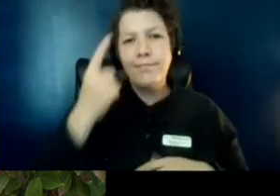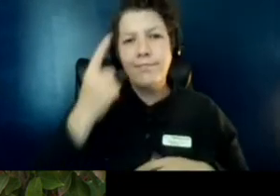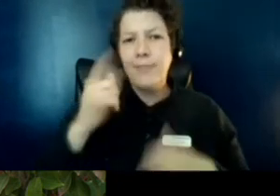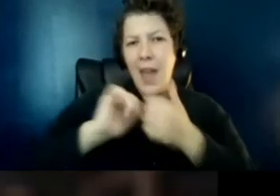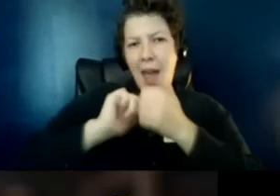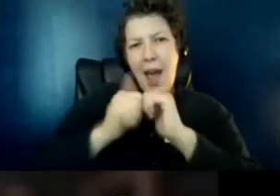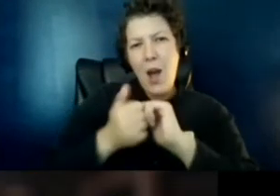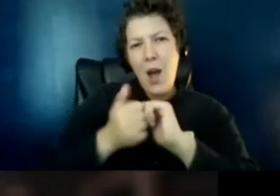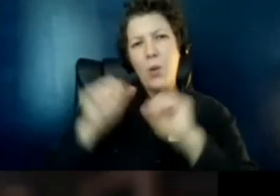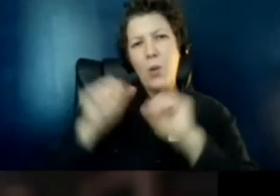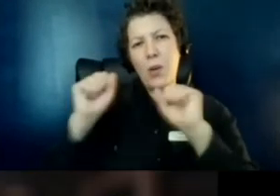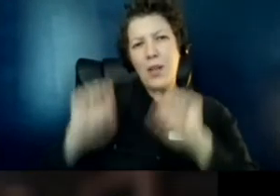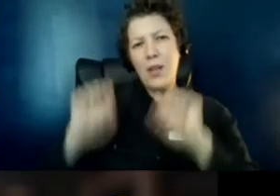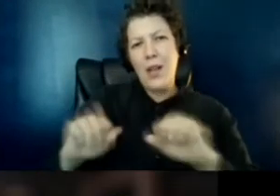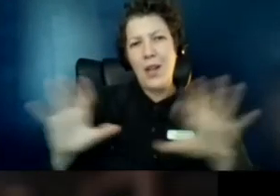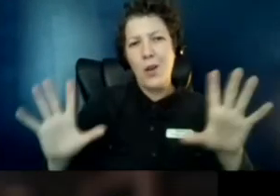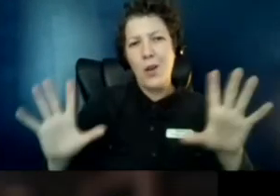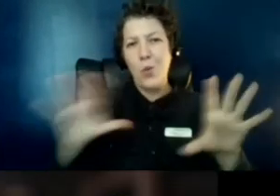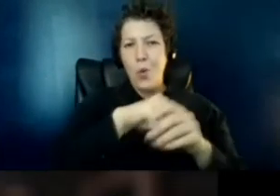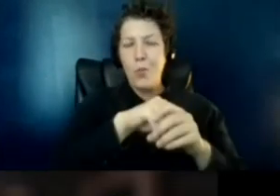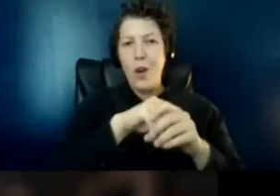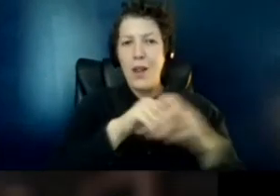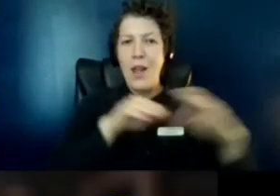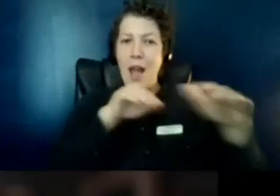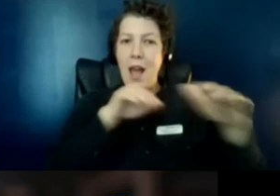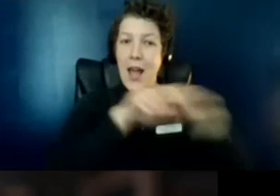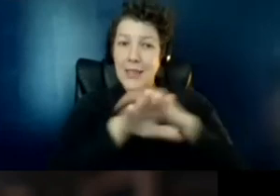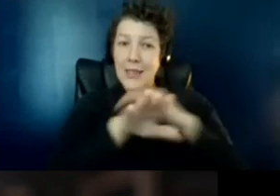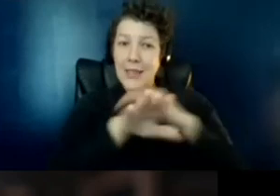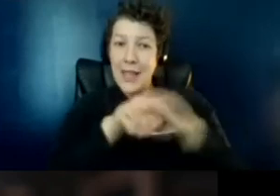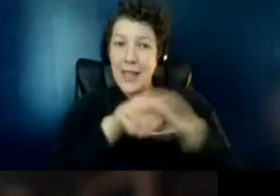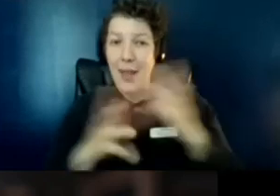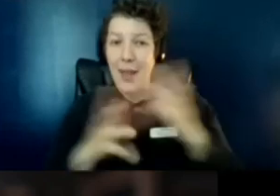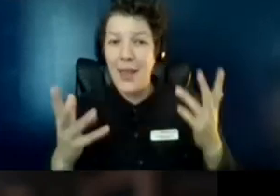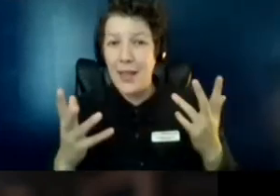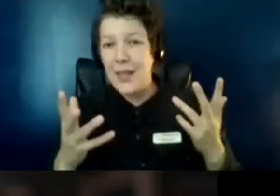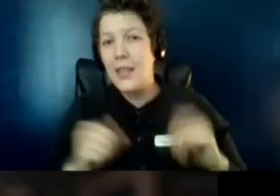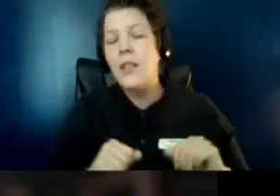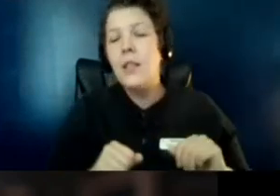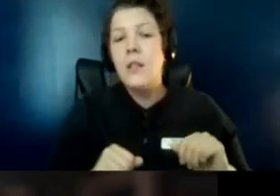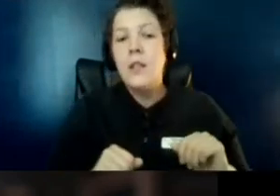Again. I want to go back to the idea about when we start talking about designing with